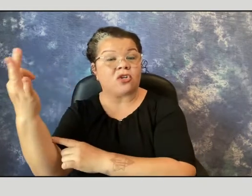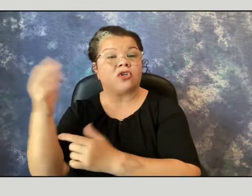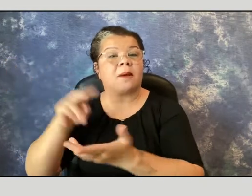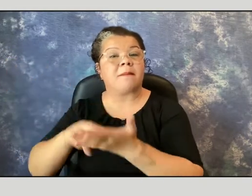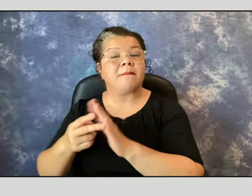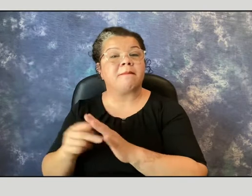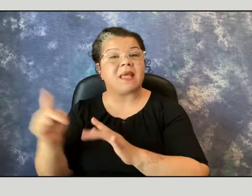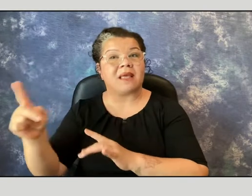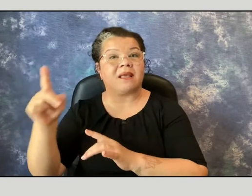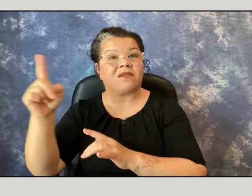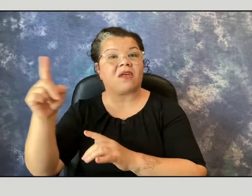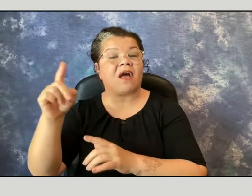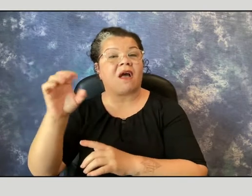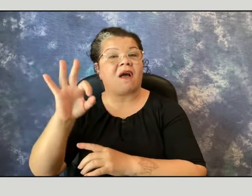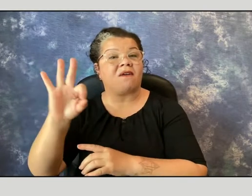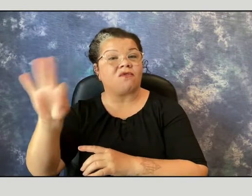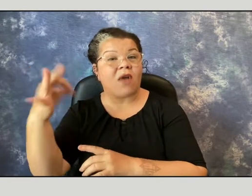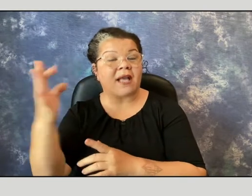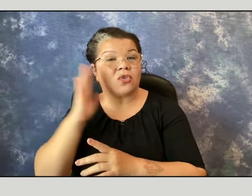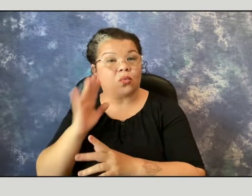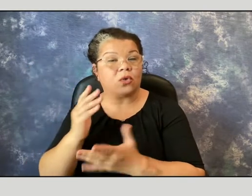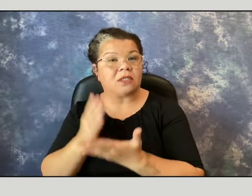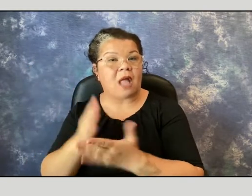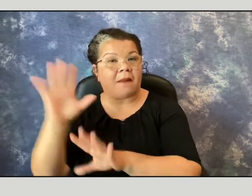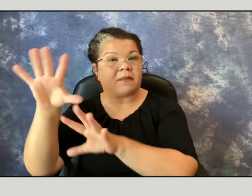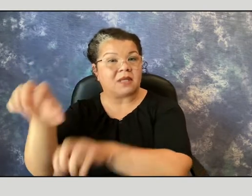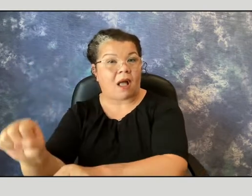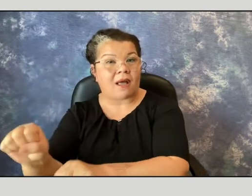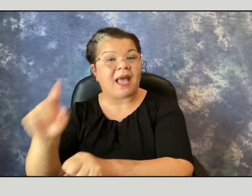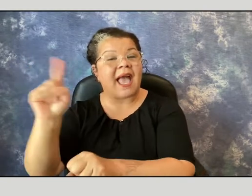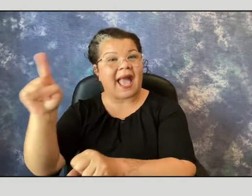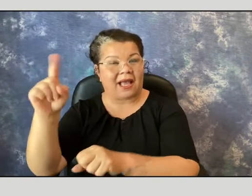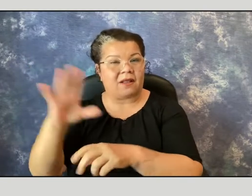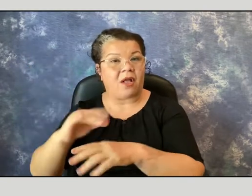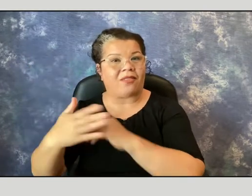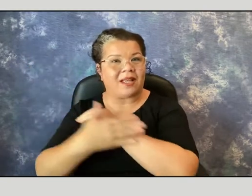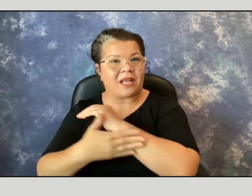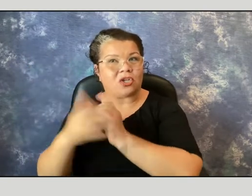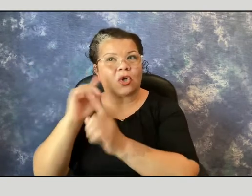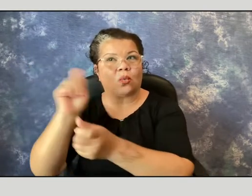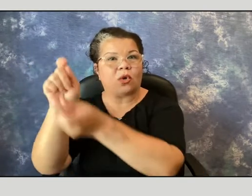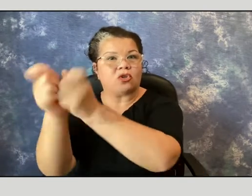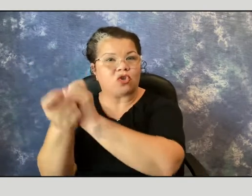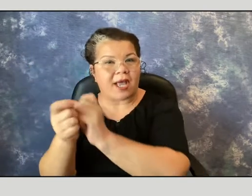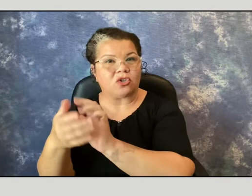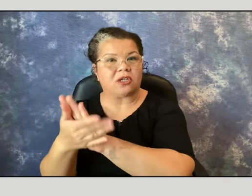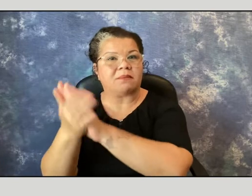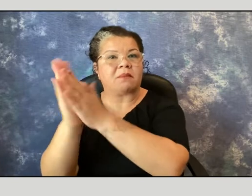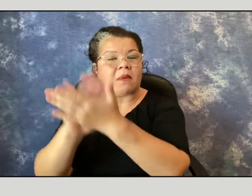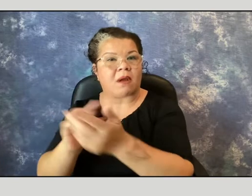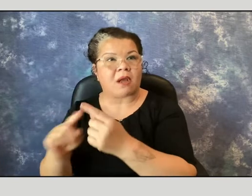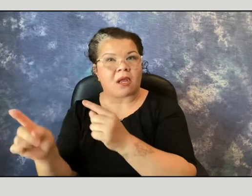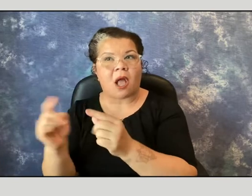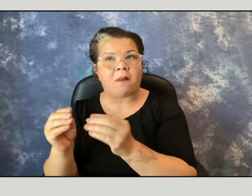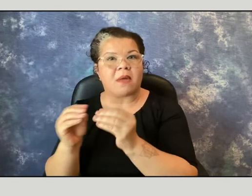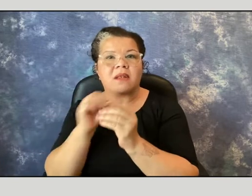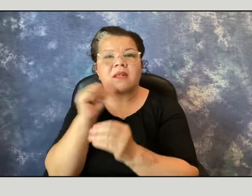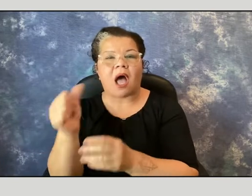and that France as a nation would change and transform into a nation that was not majority white and European,